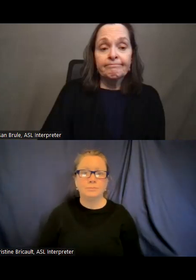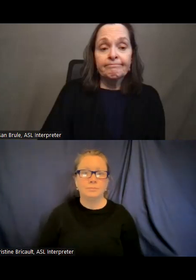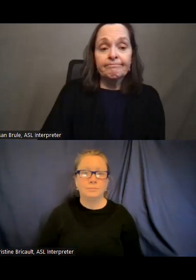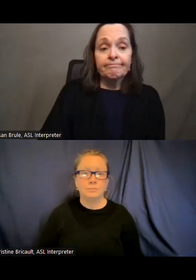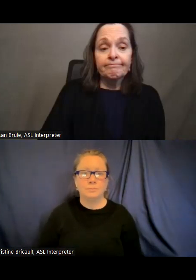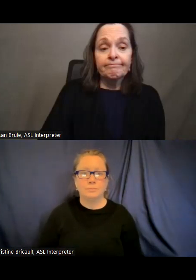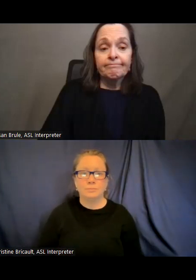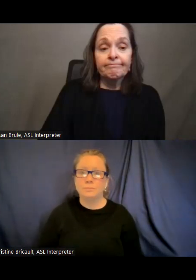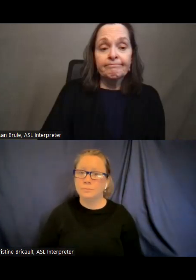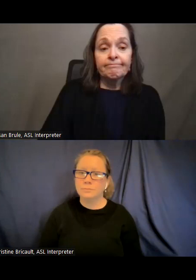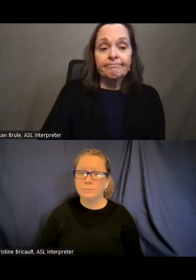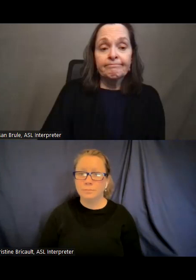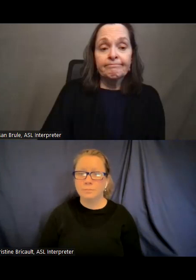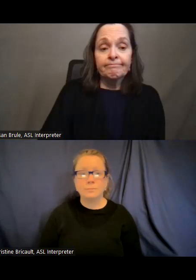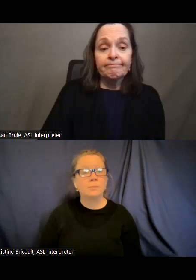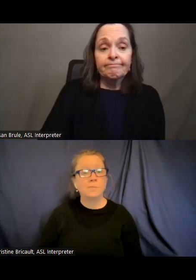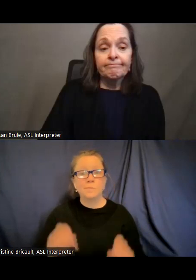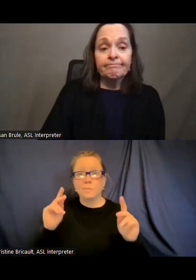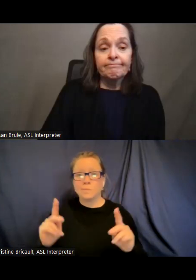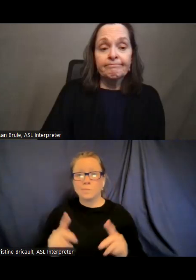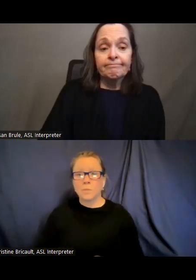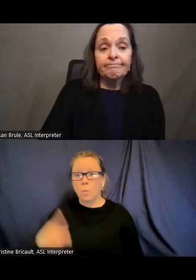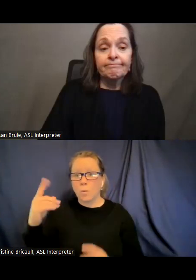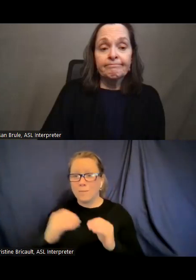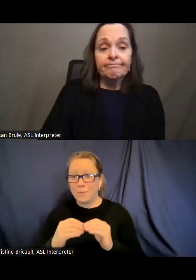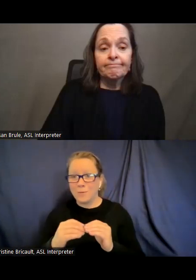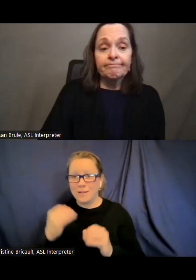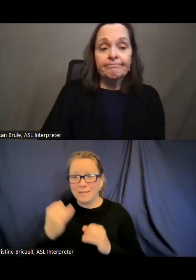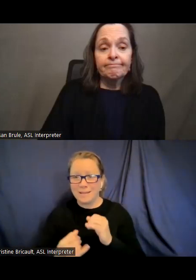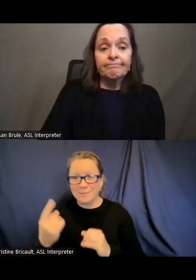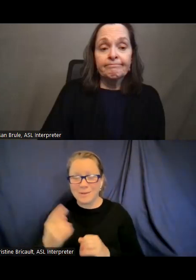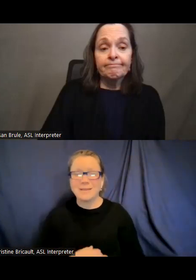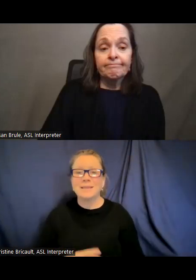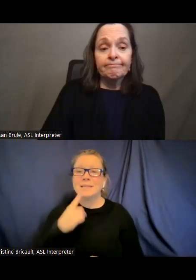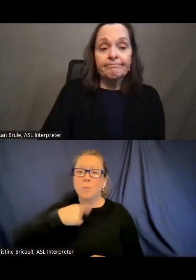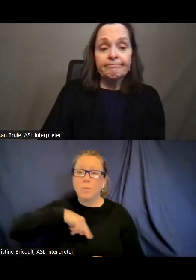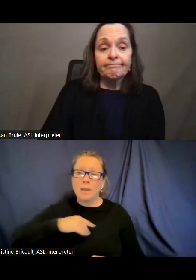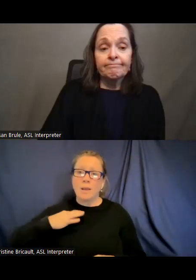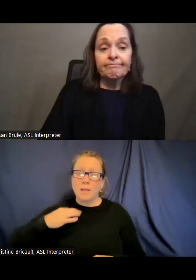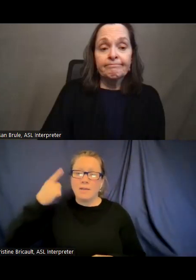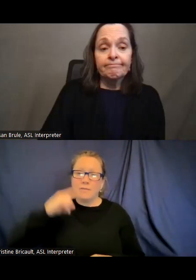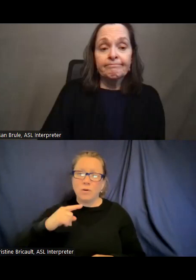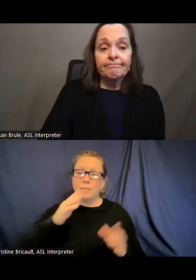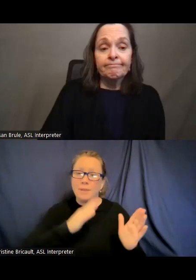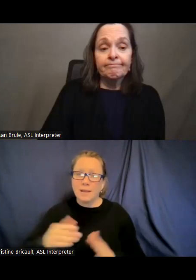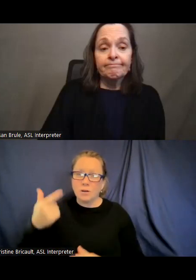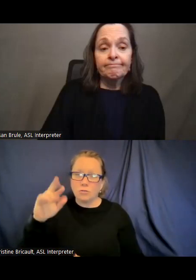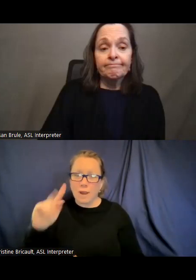LILIA: Okay. And we've got one more question. We applied for a planning grant, however, I do not believe we received